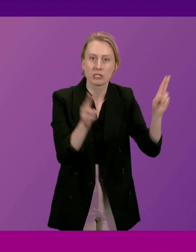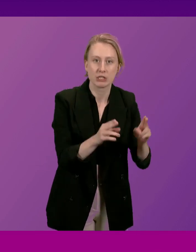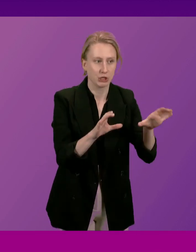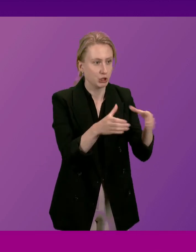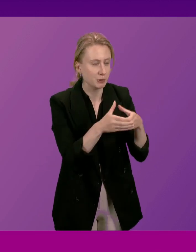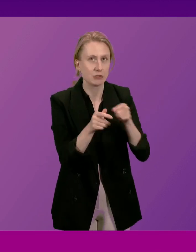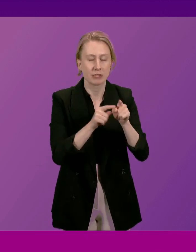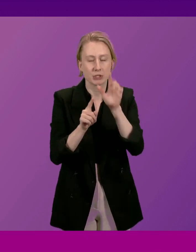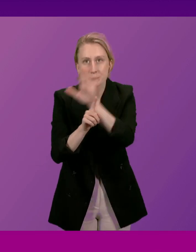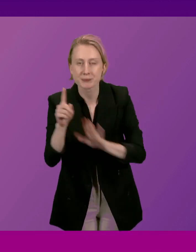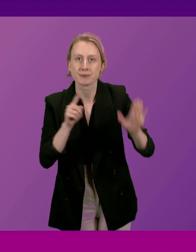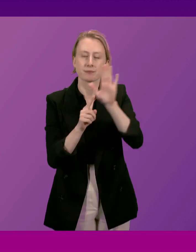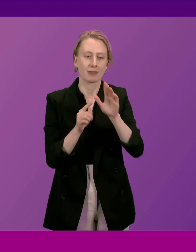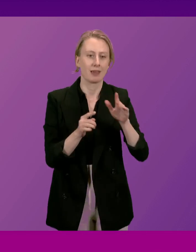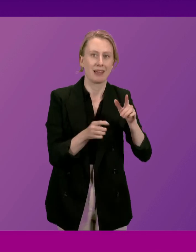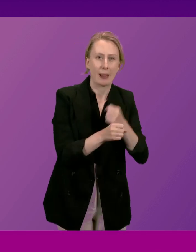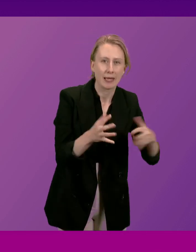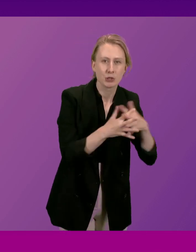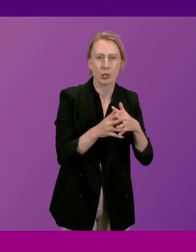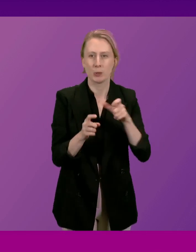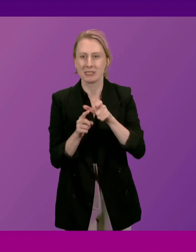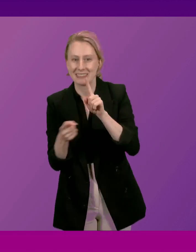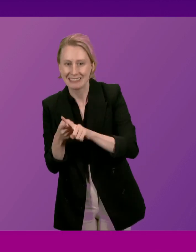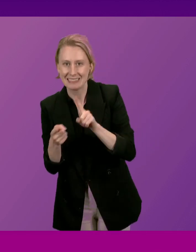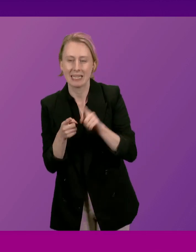from Glasgow, Dundee and Edinburgh to now Ayrshire.